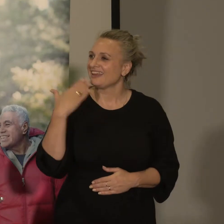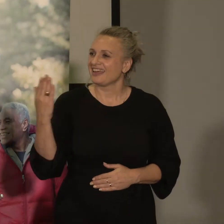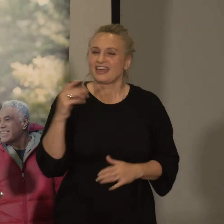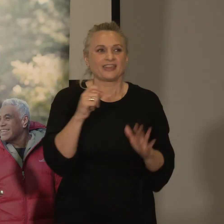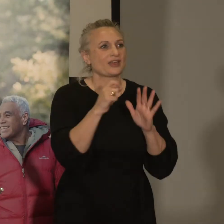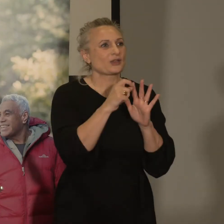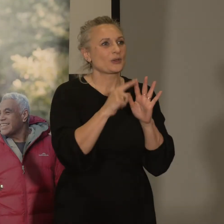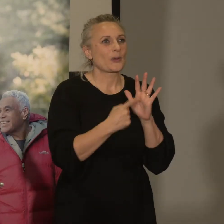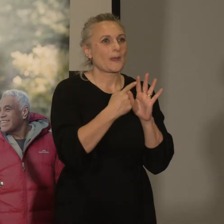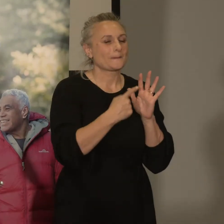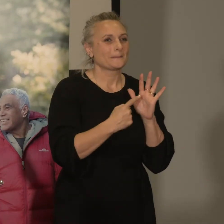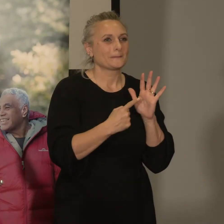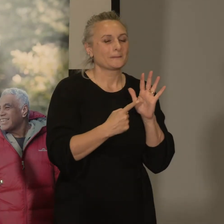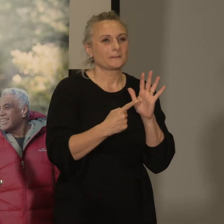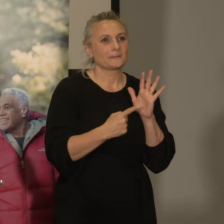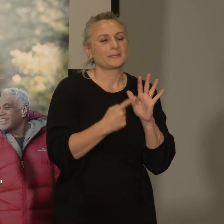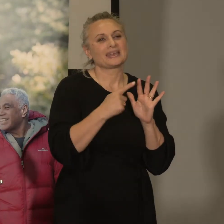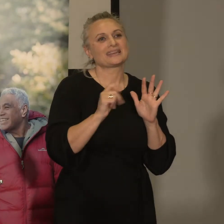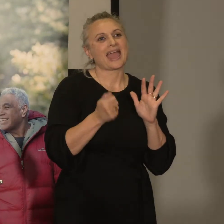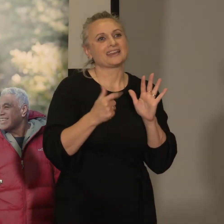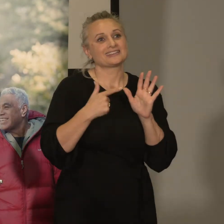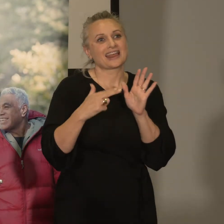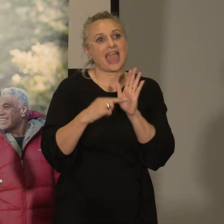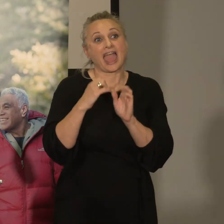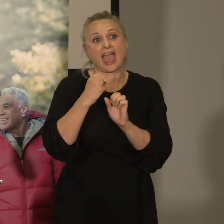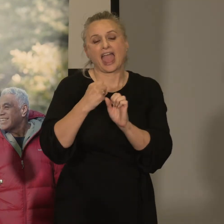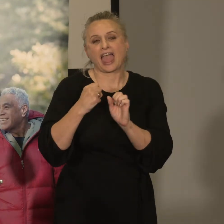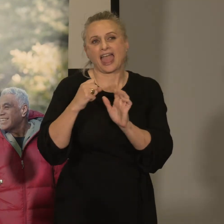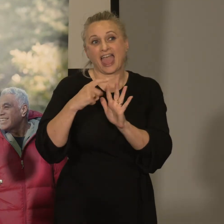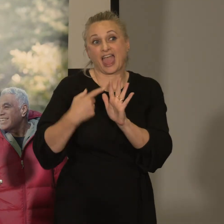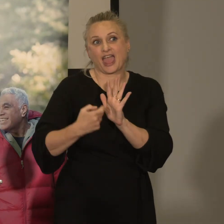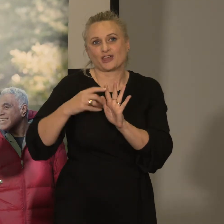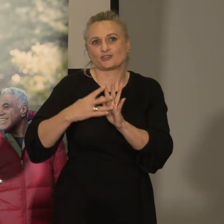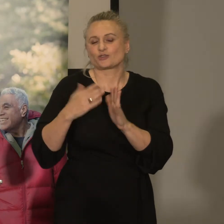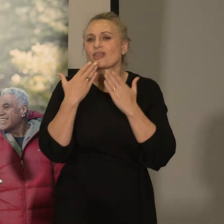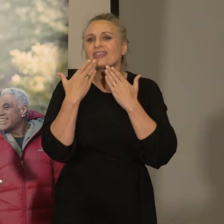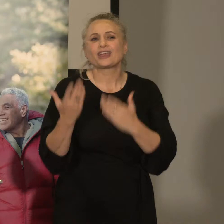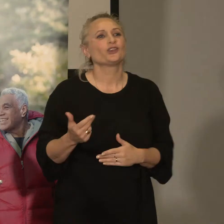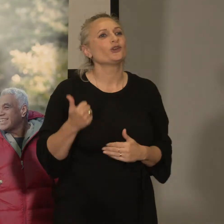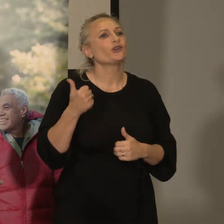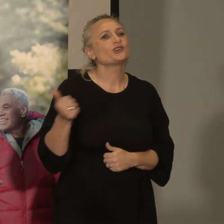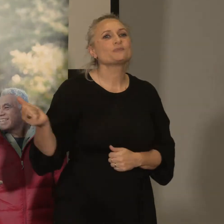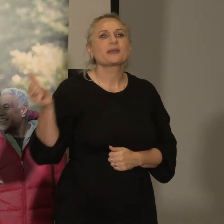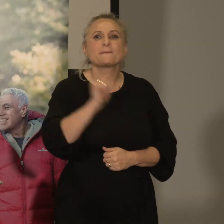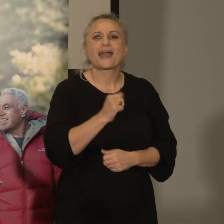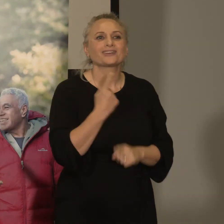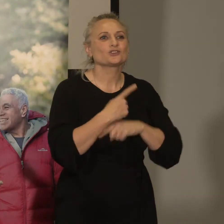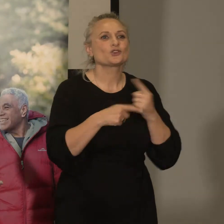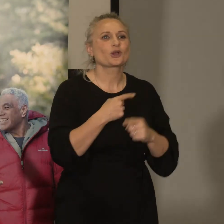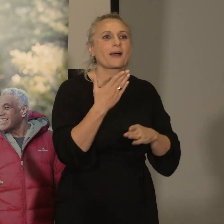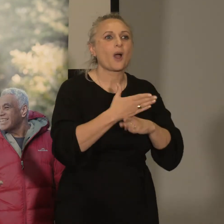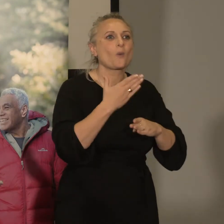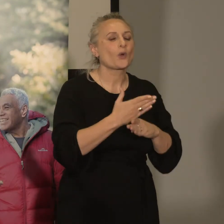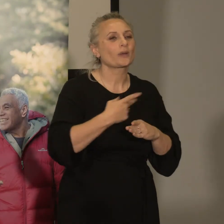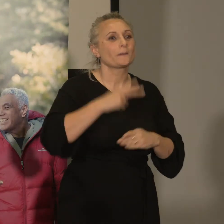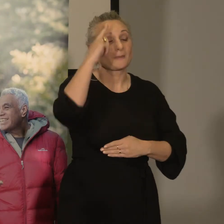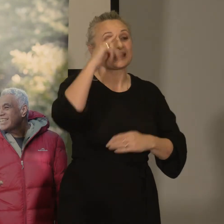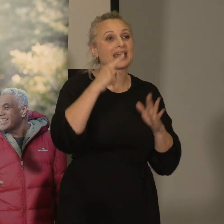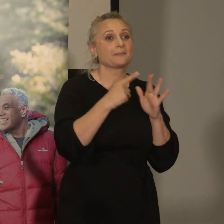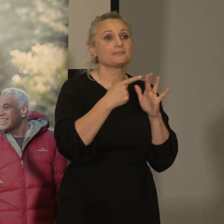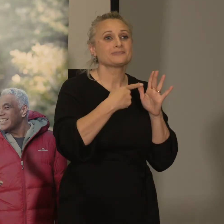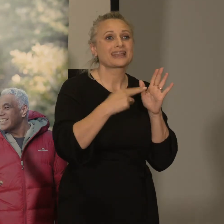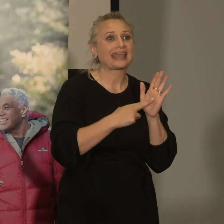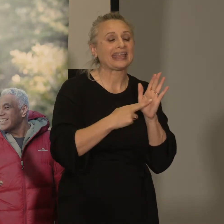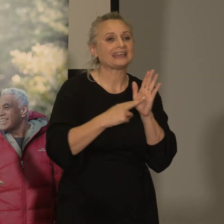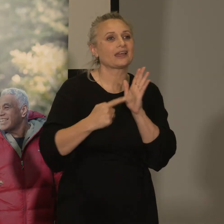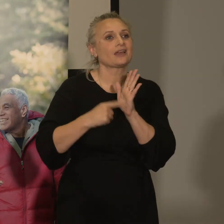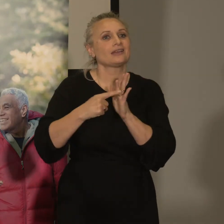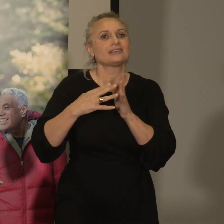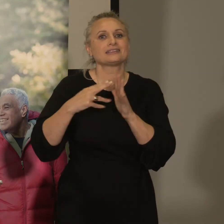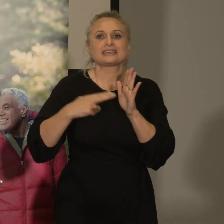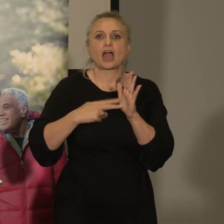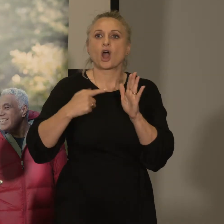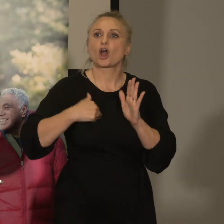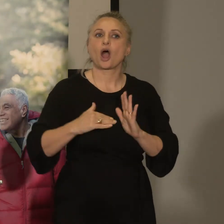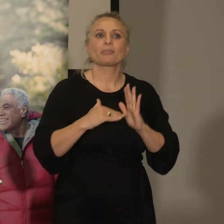It's good to be back talking